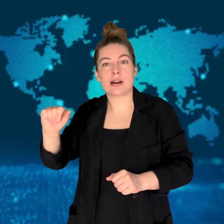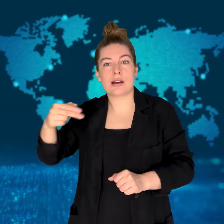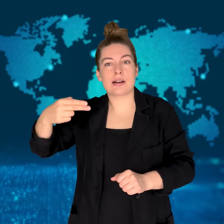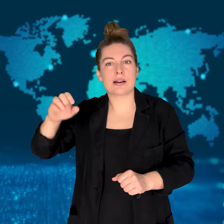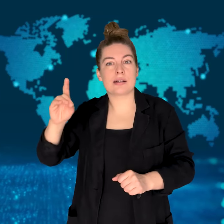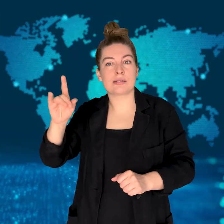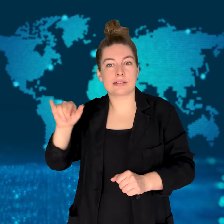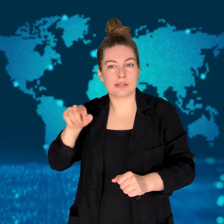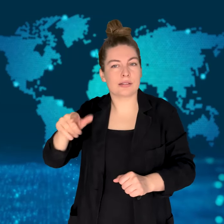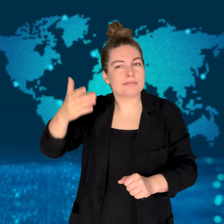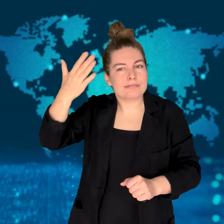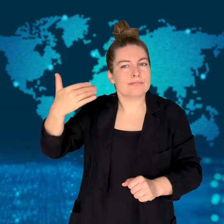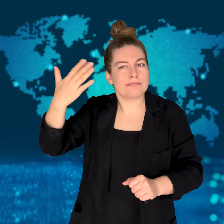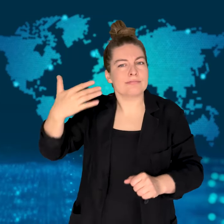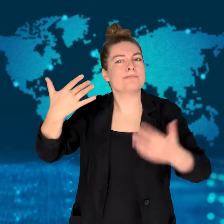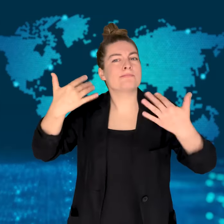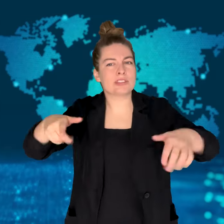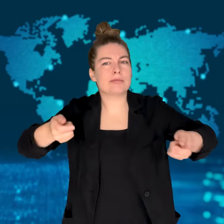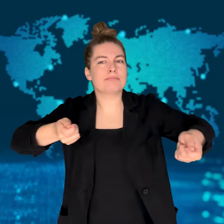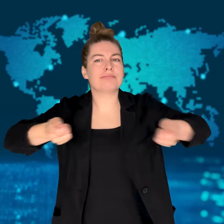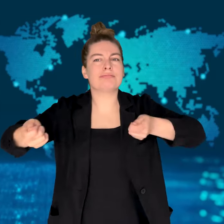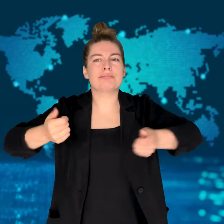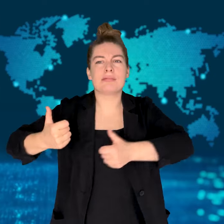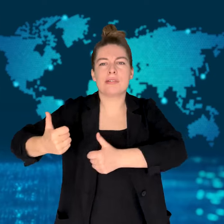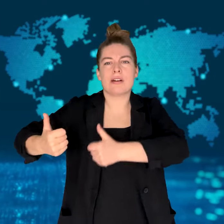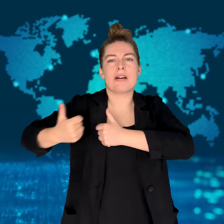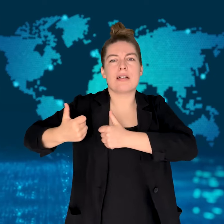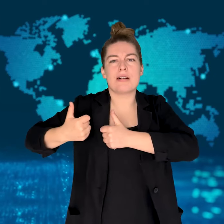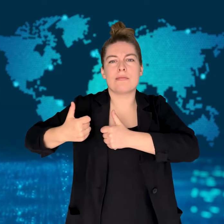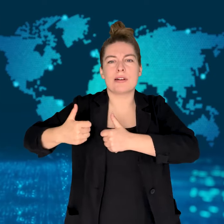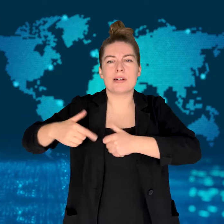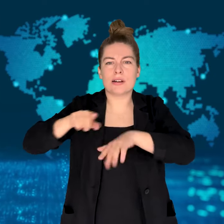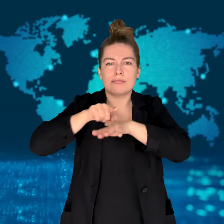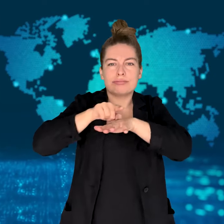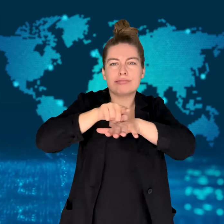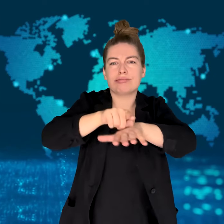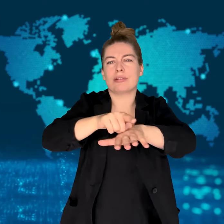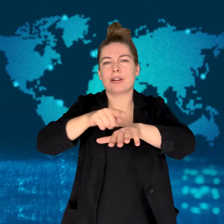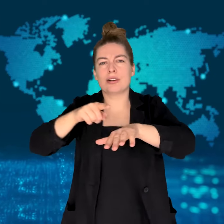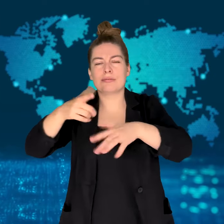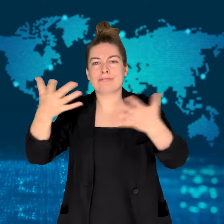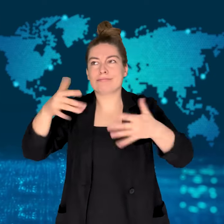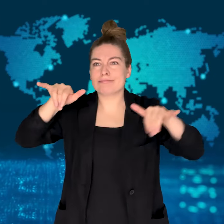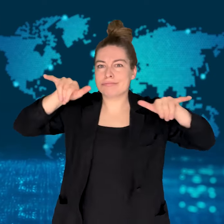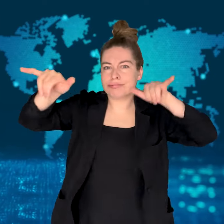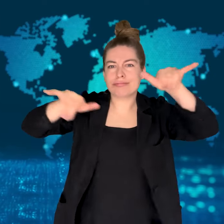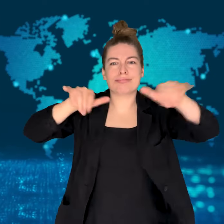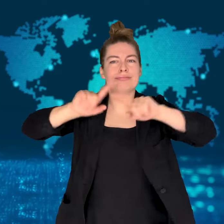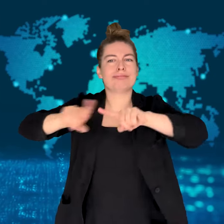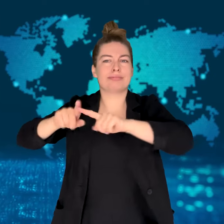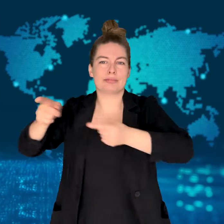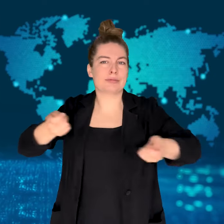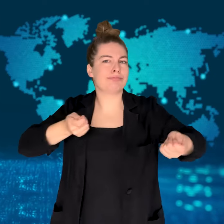the commander of IRGC's ground forces and air force,